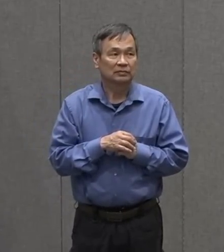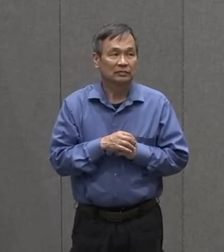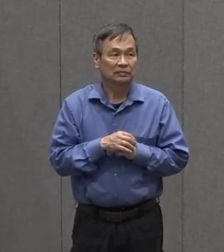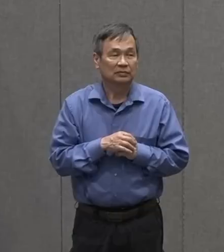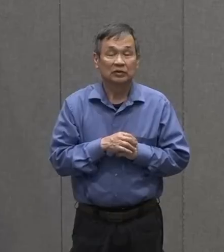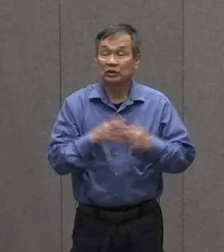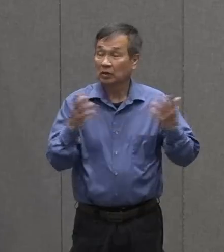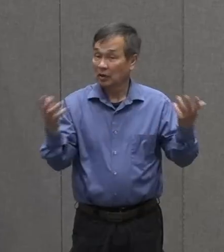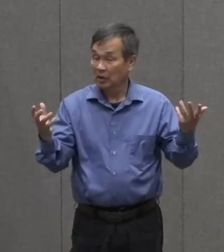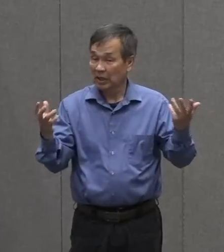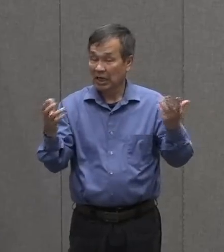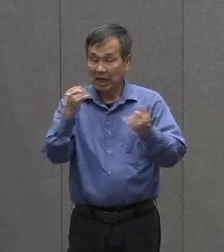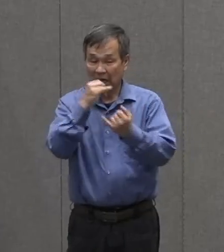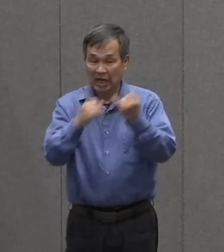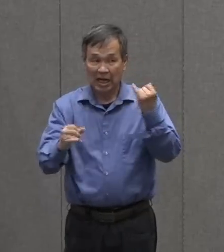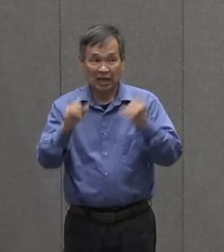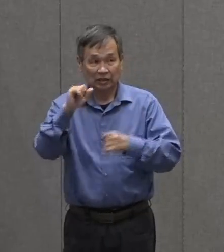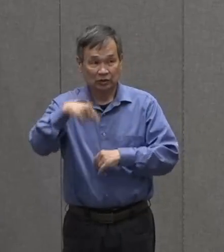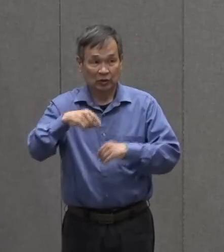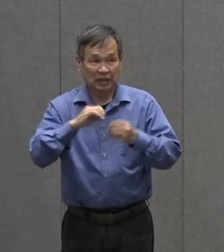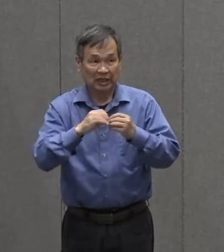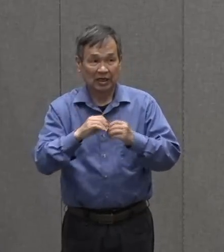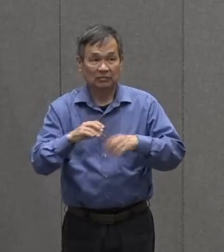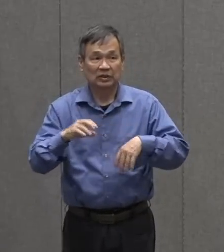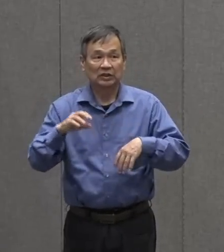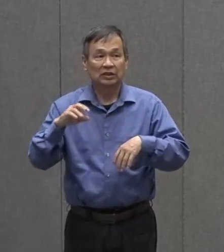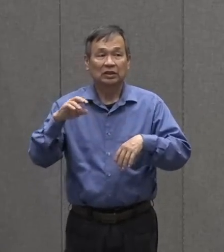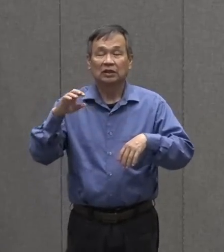So our last square number yep, seven times seven, which is 49.